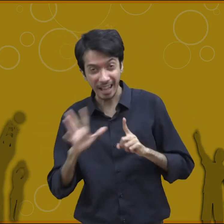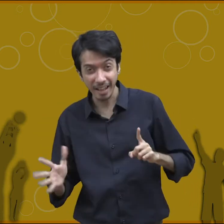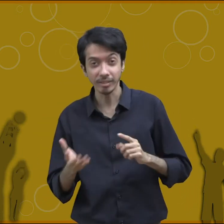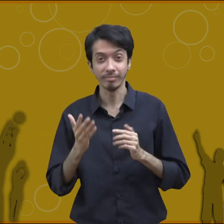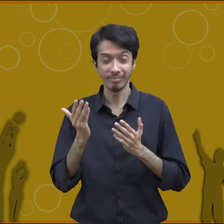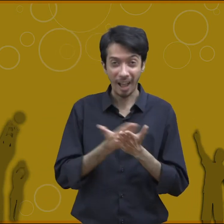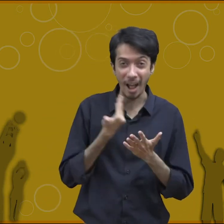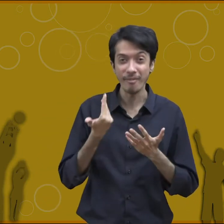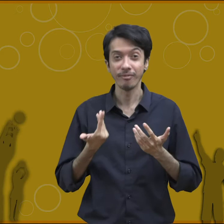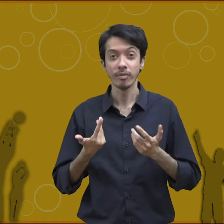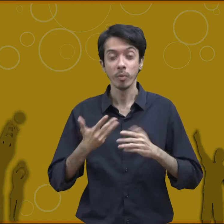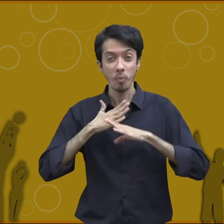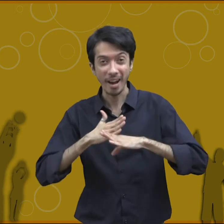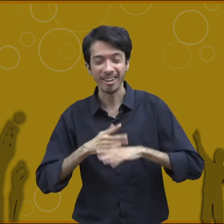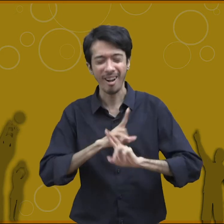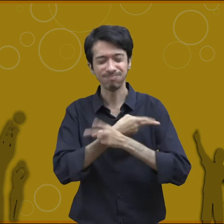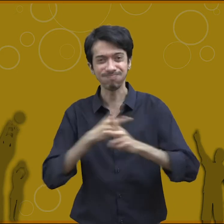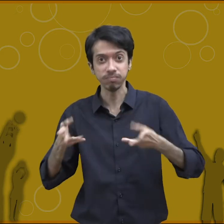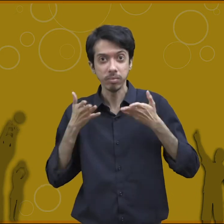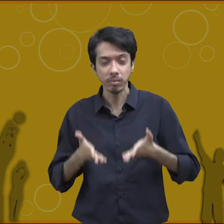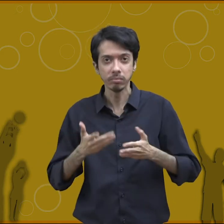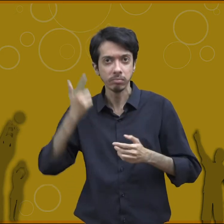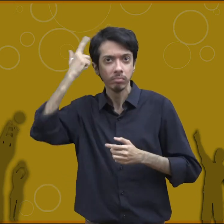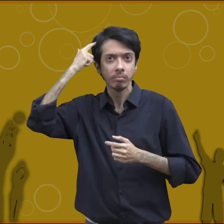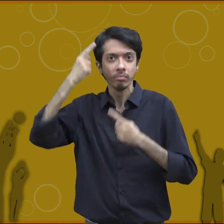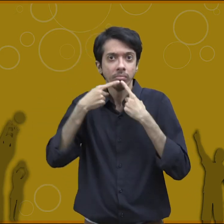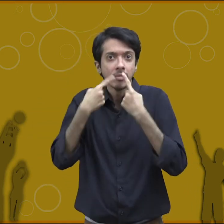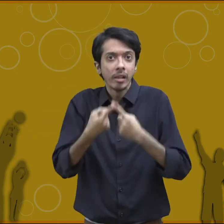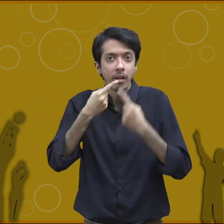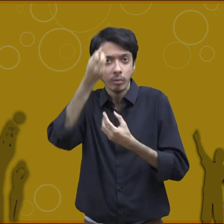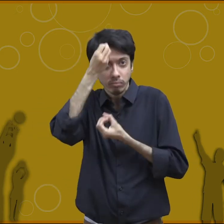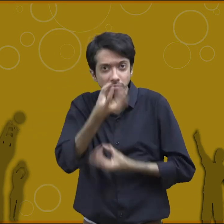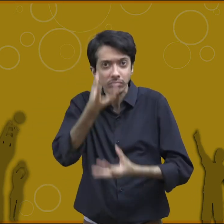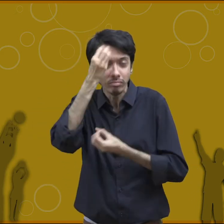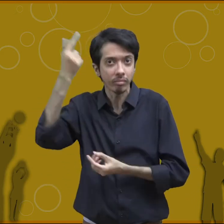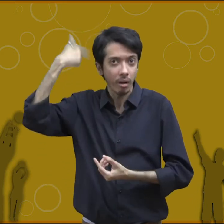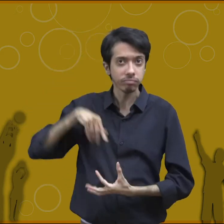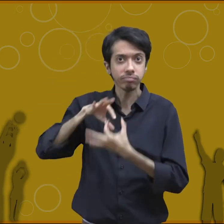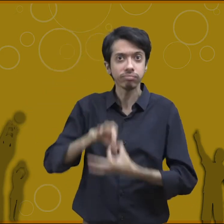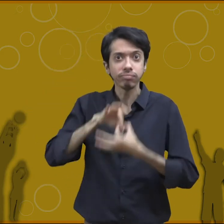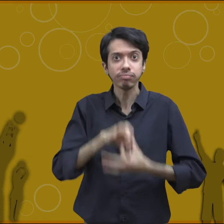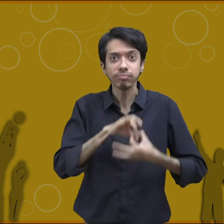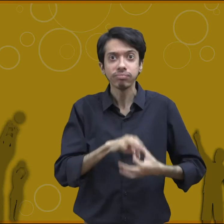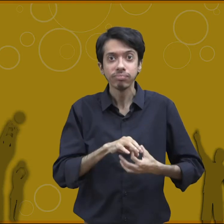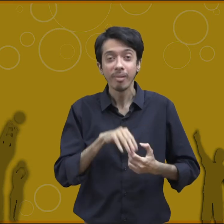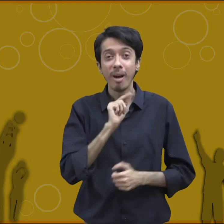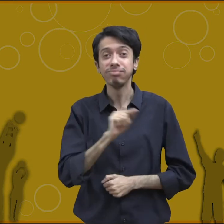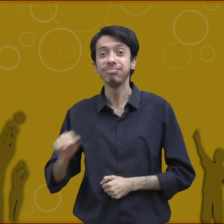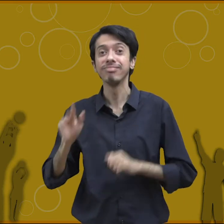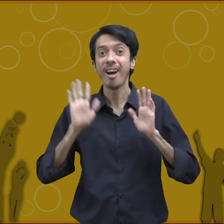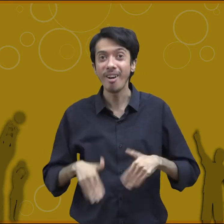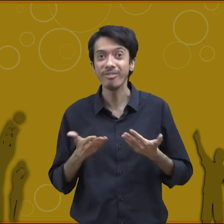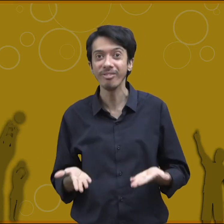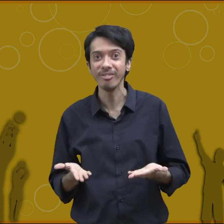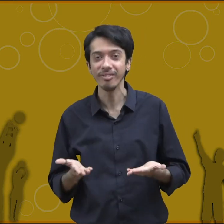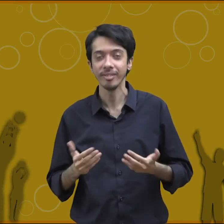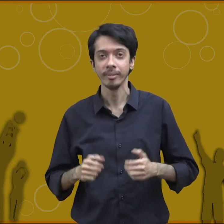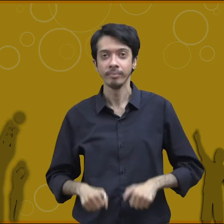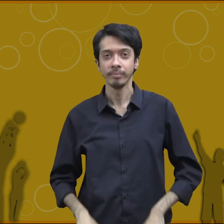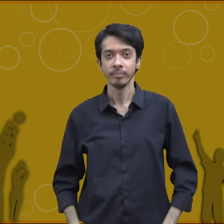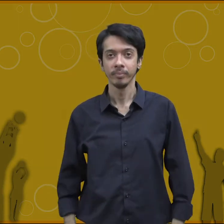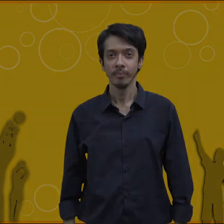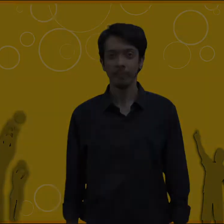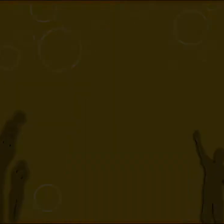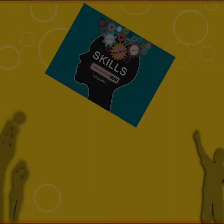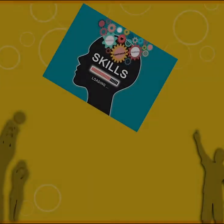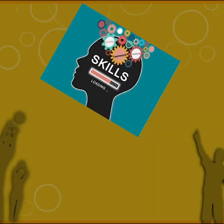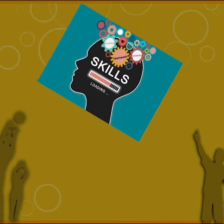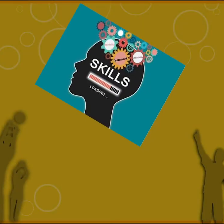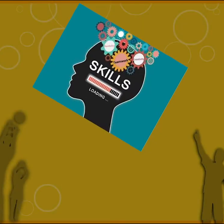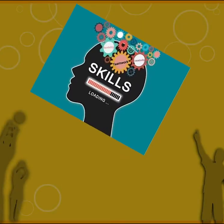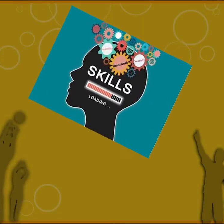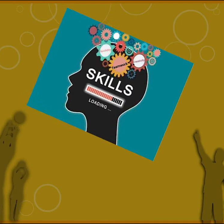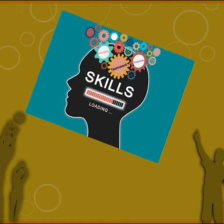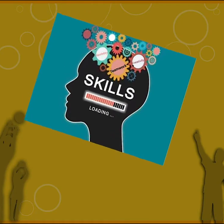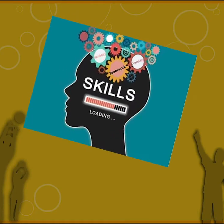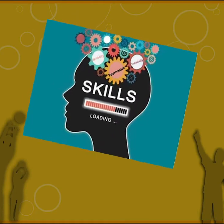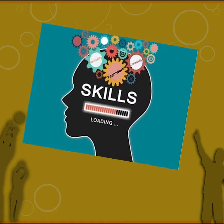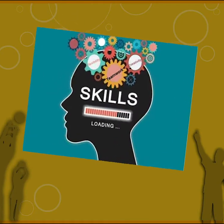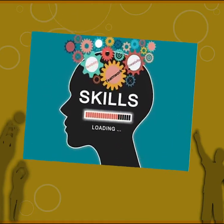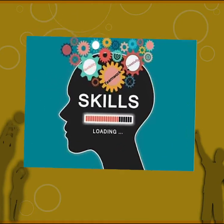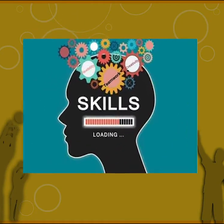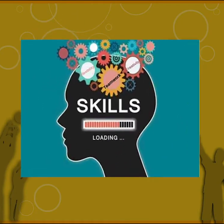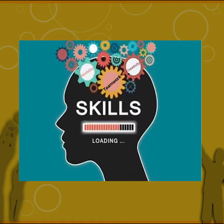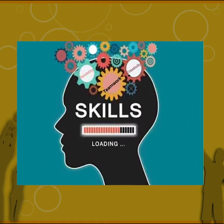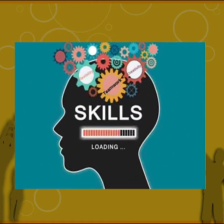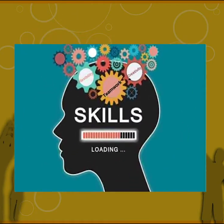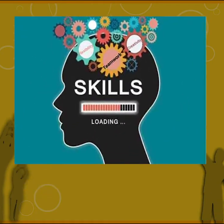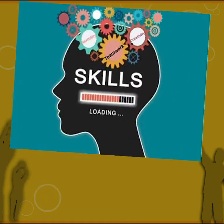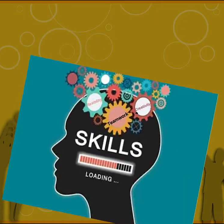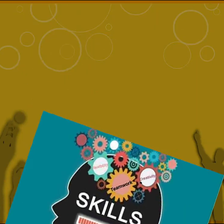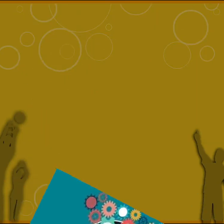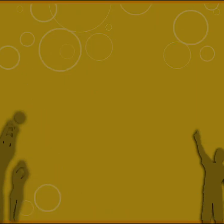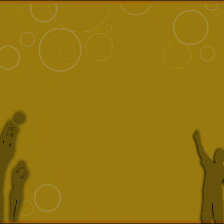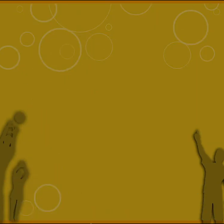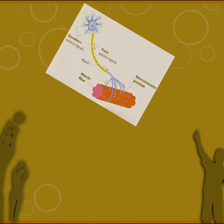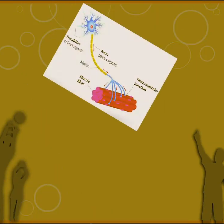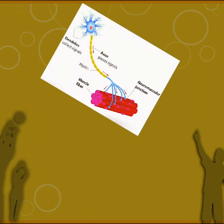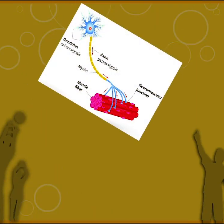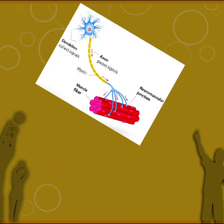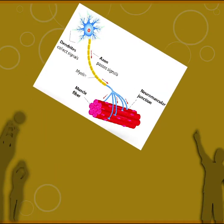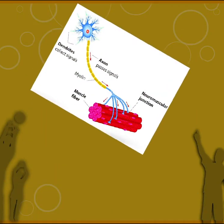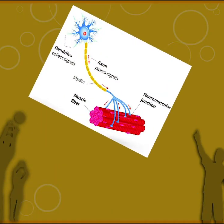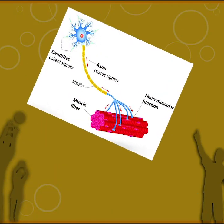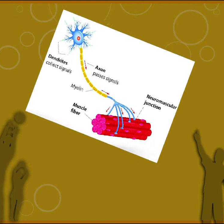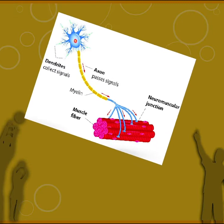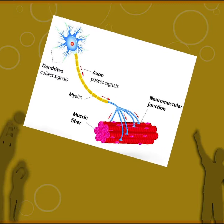then it will direct control and send information to the other body parts timely and coordinate well